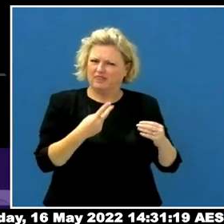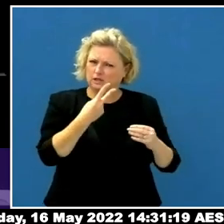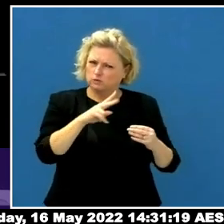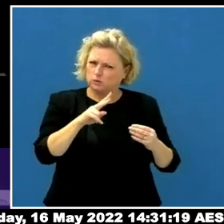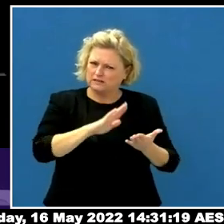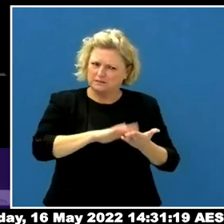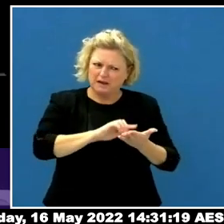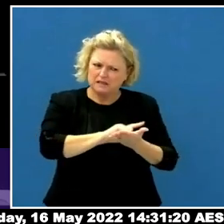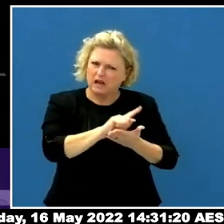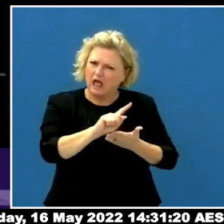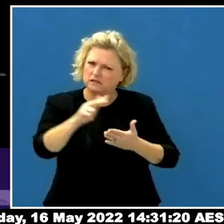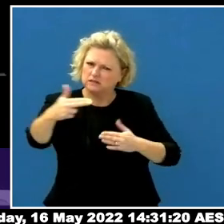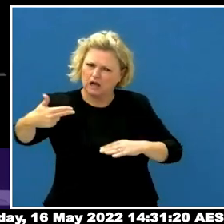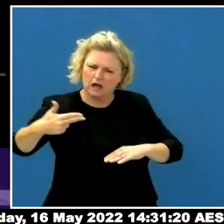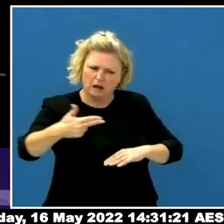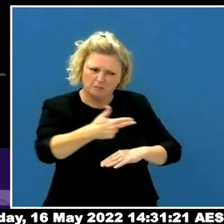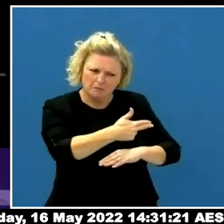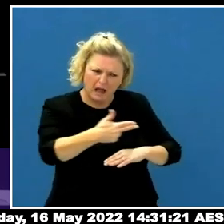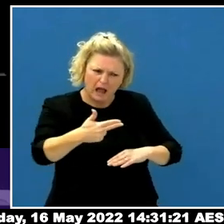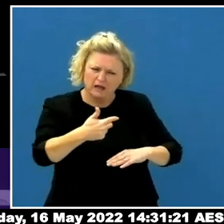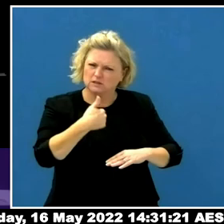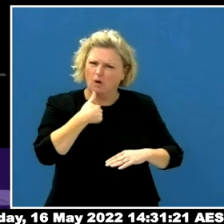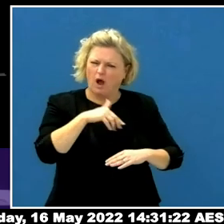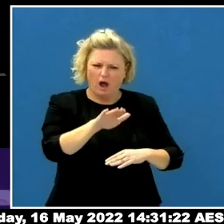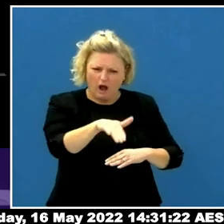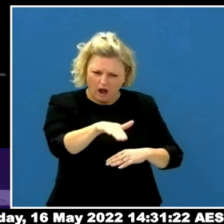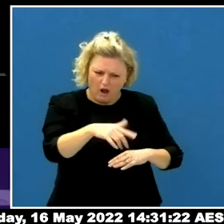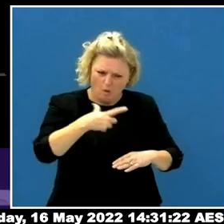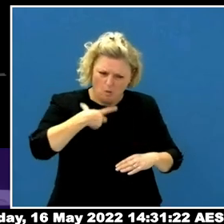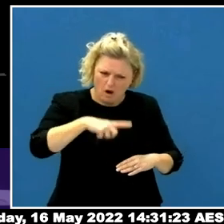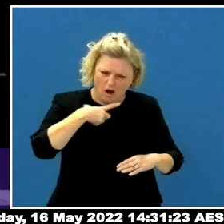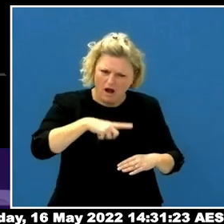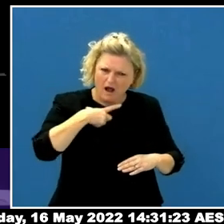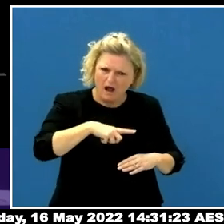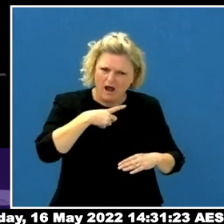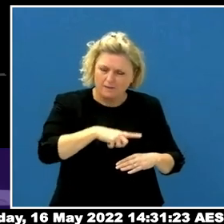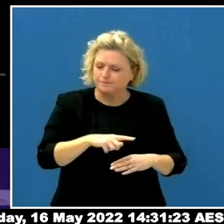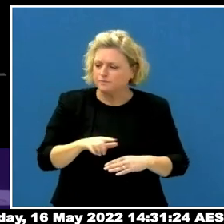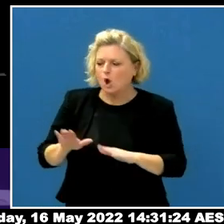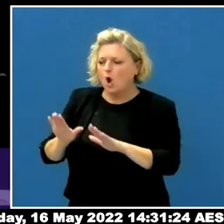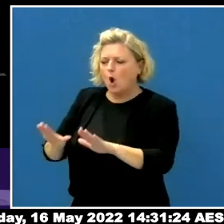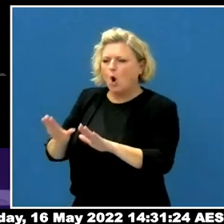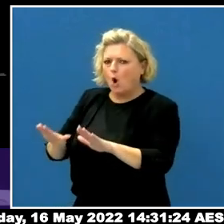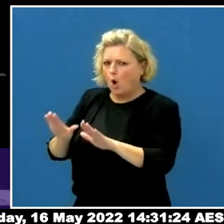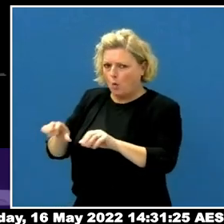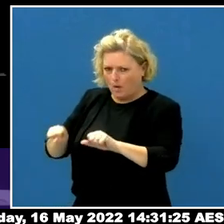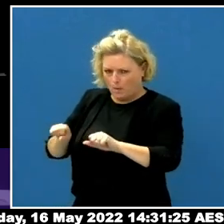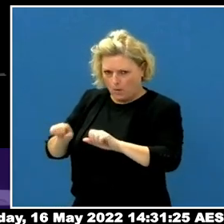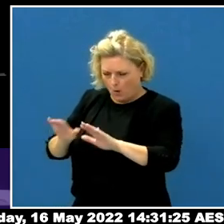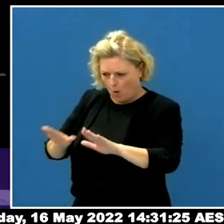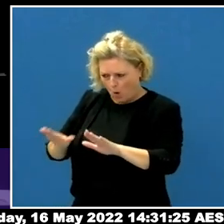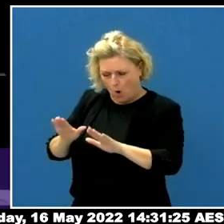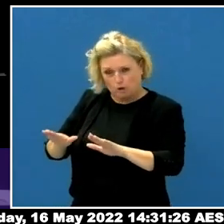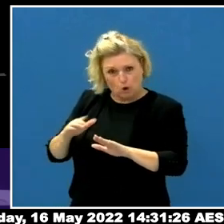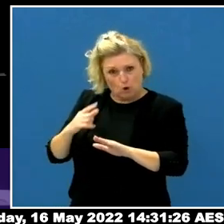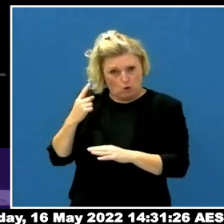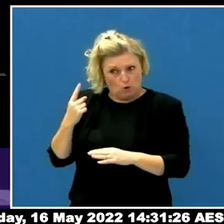the driveway?" MR FOGARTY: Lily, just a step at the time, did you see who was in the bus when it first pulled up? LILLY: Yes, Simon and Daniel.